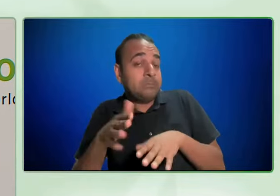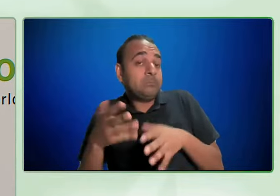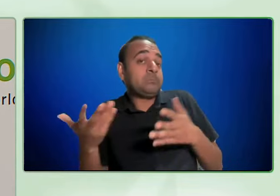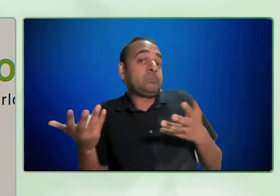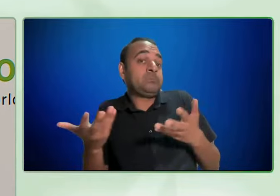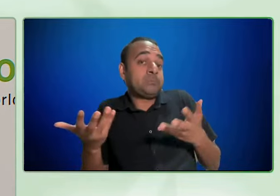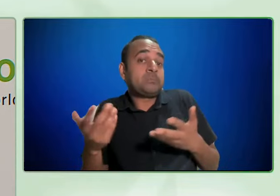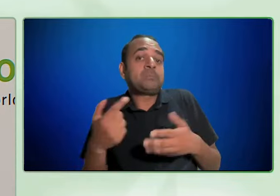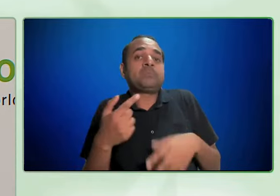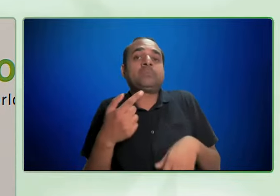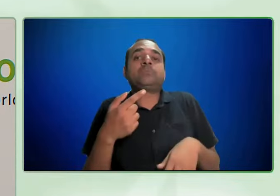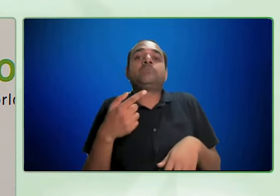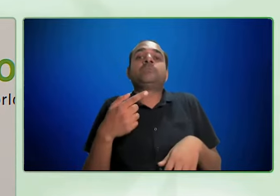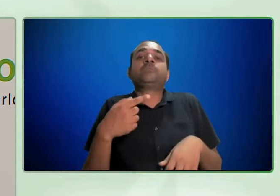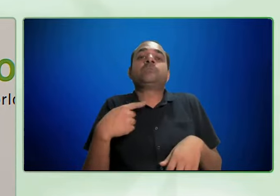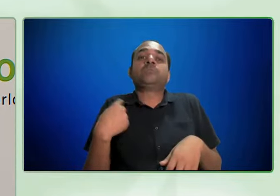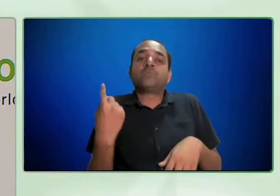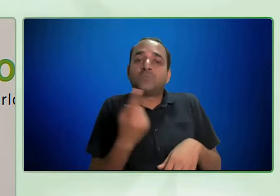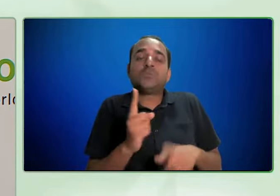You might find them in administrations.